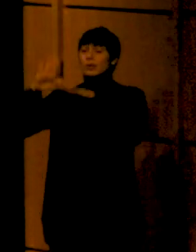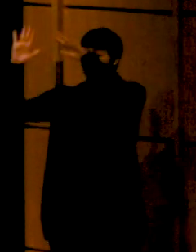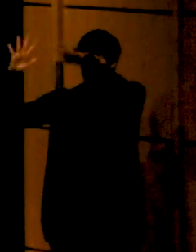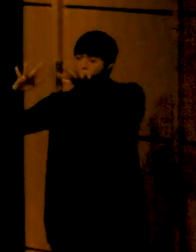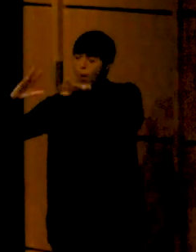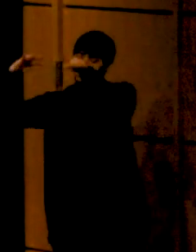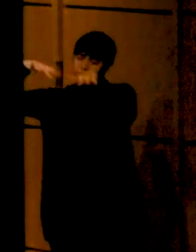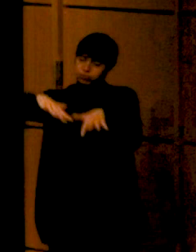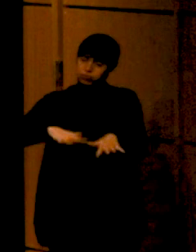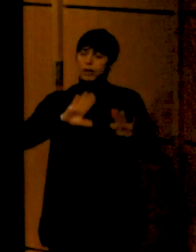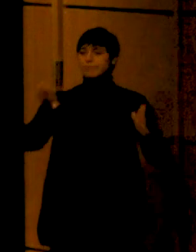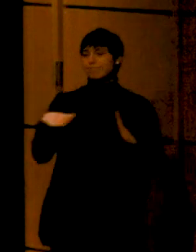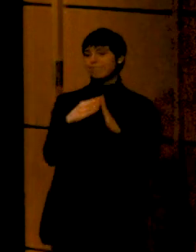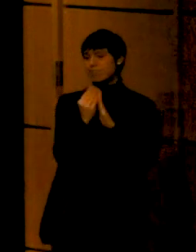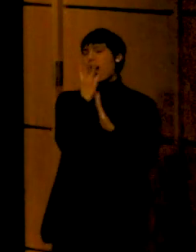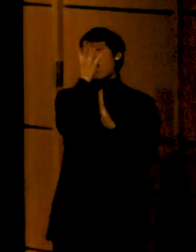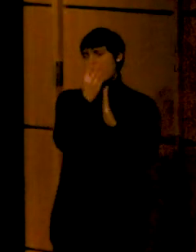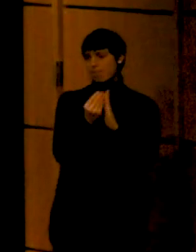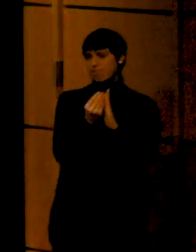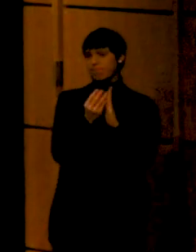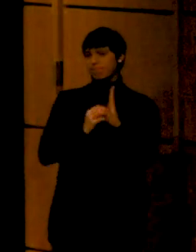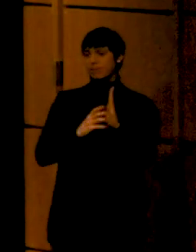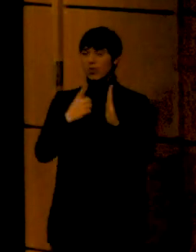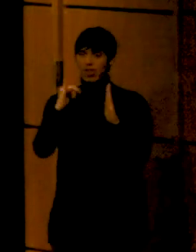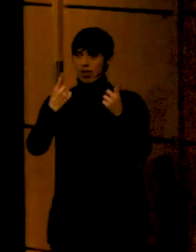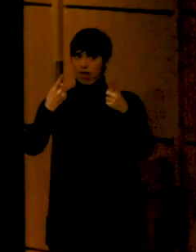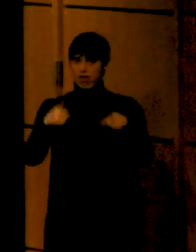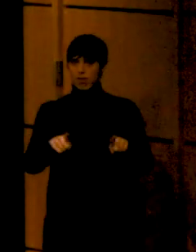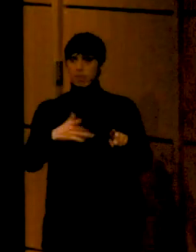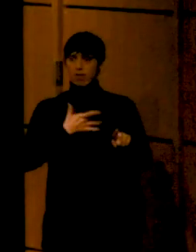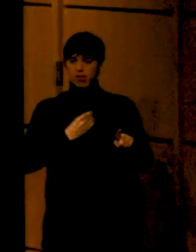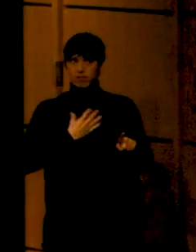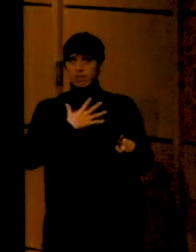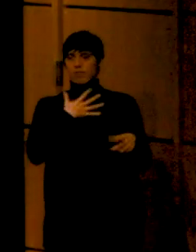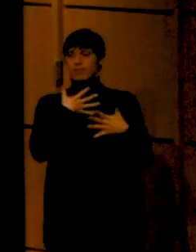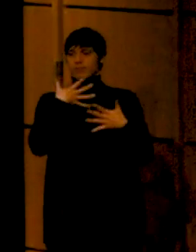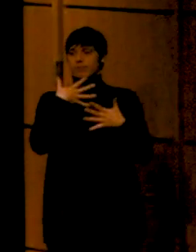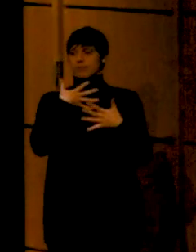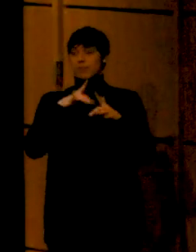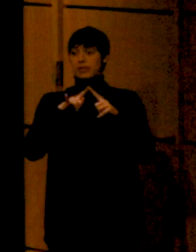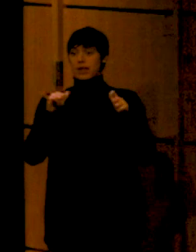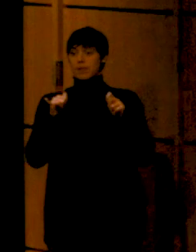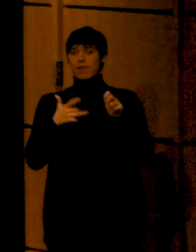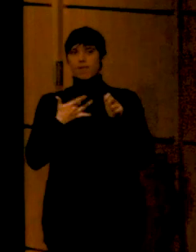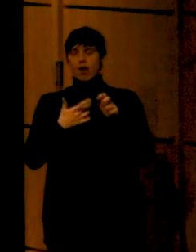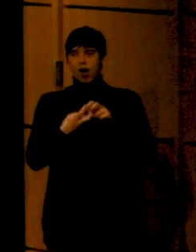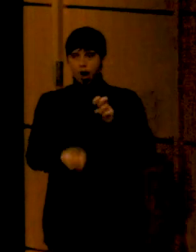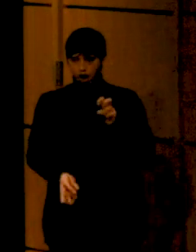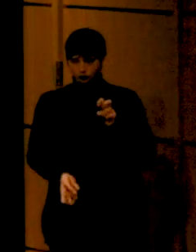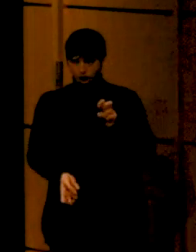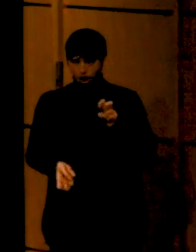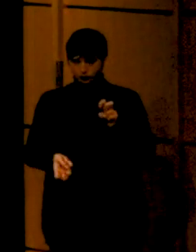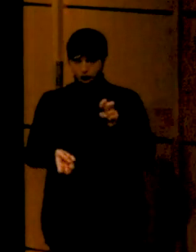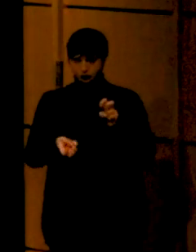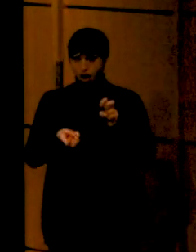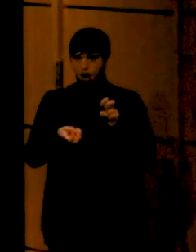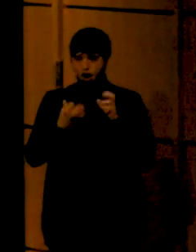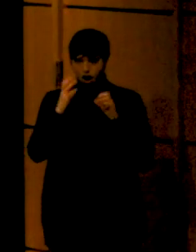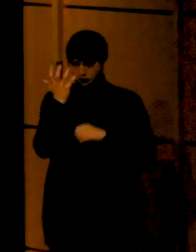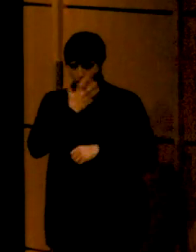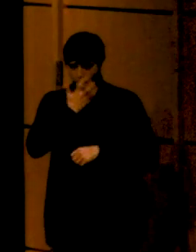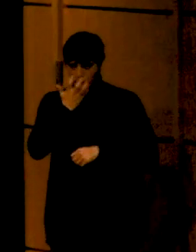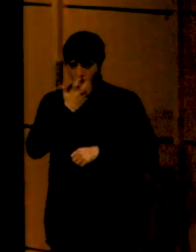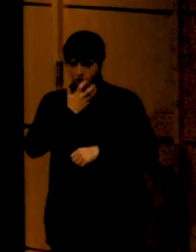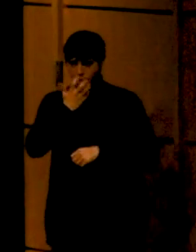Events that induce terror, but simultaneously a feeling of all at the grantor of the event.